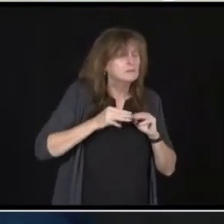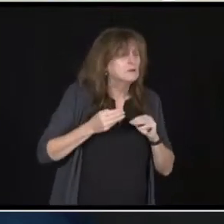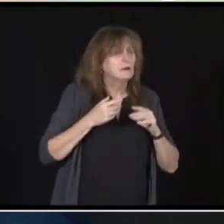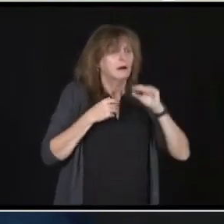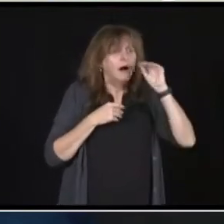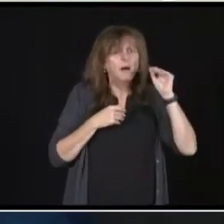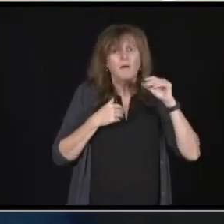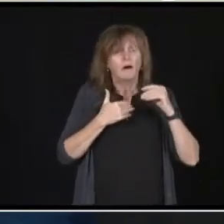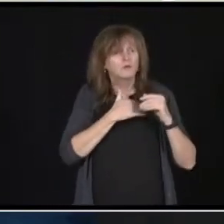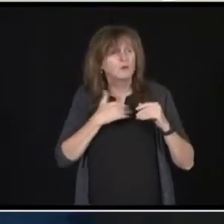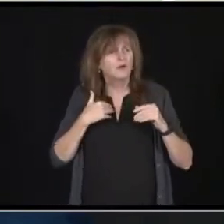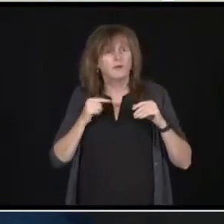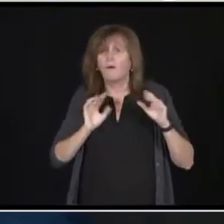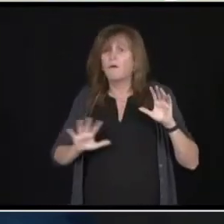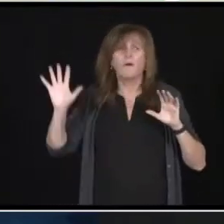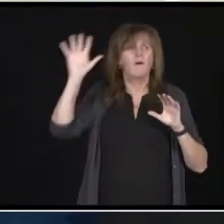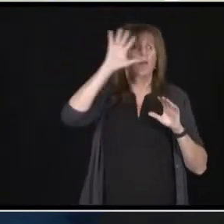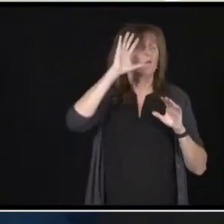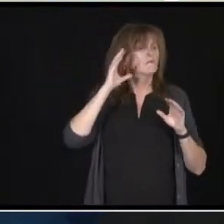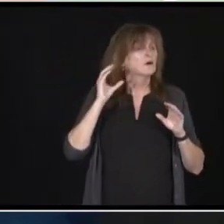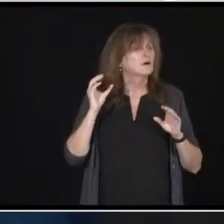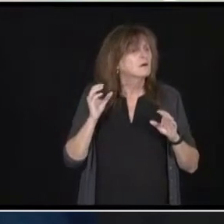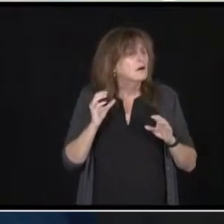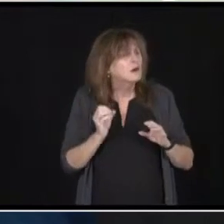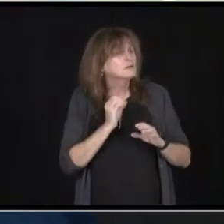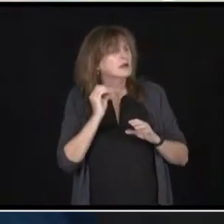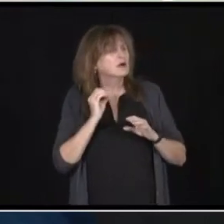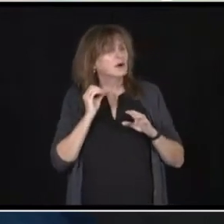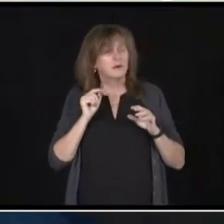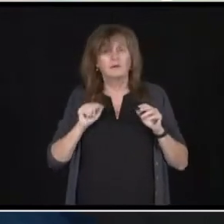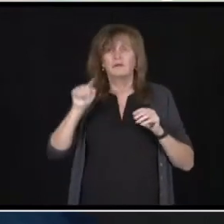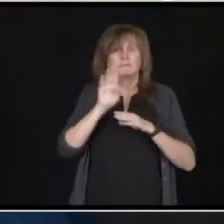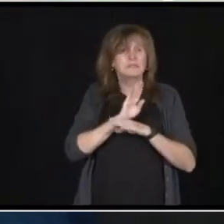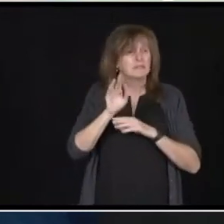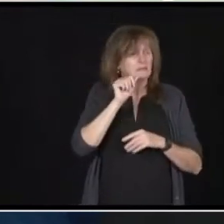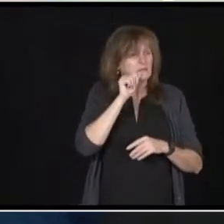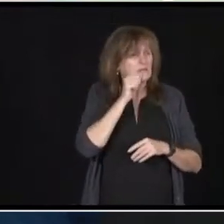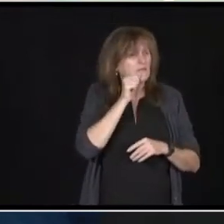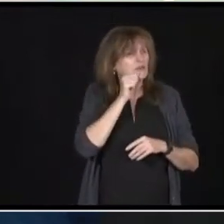there, it is not just for the areas -- $300 million, it is for the entire province.